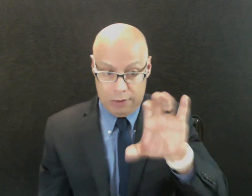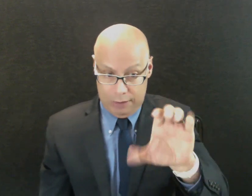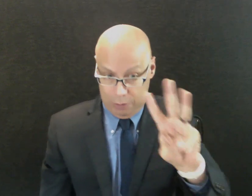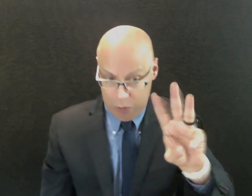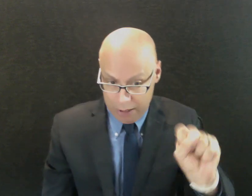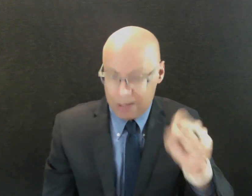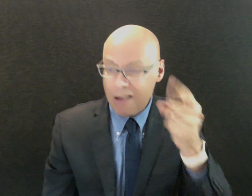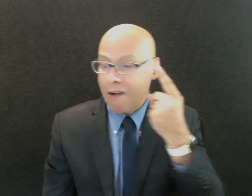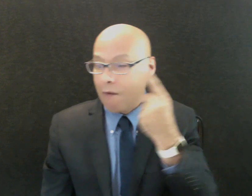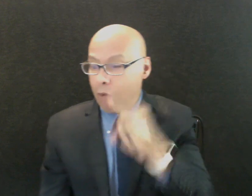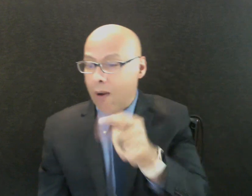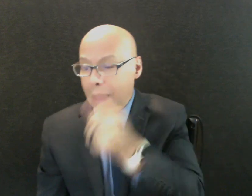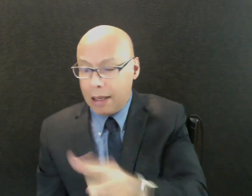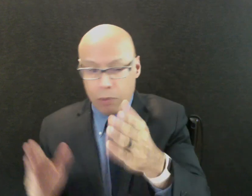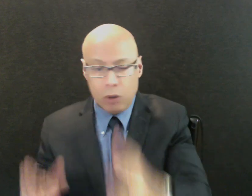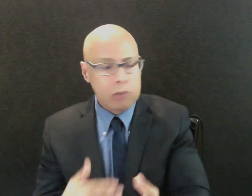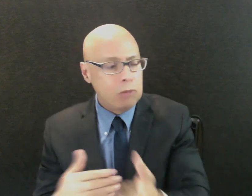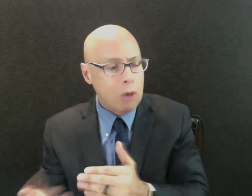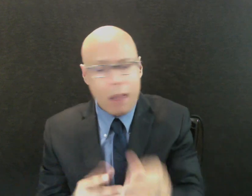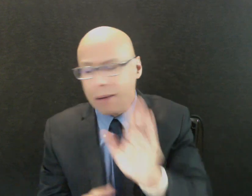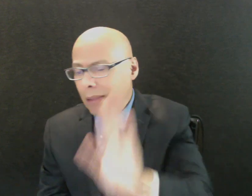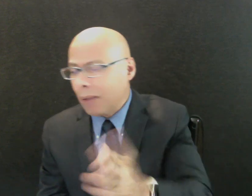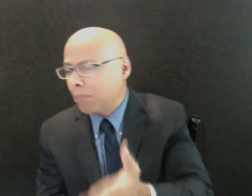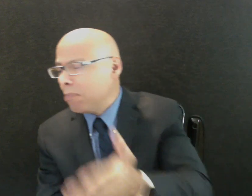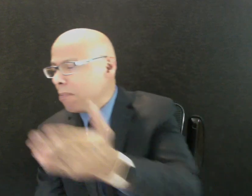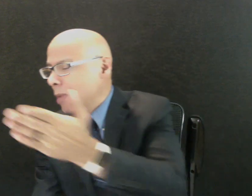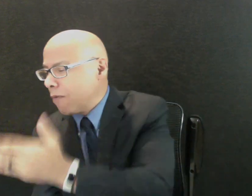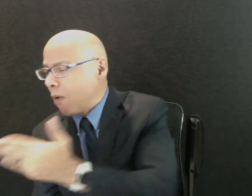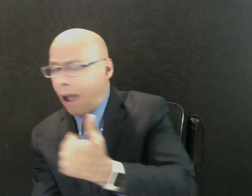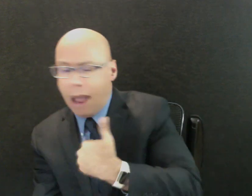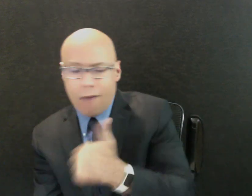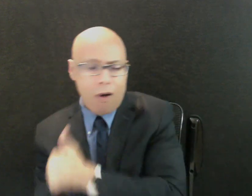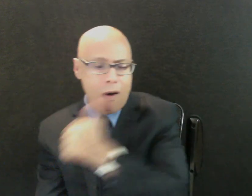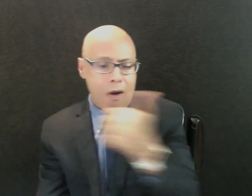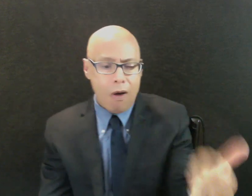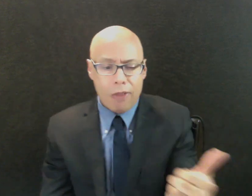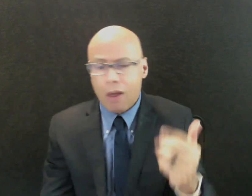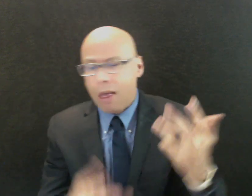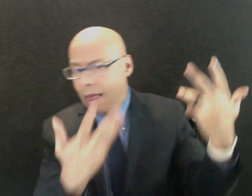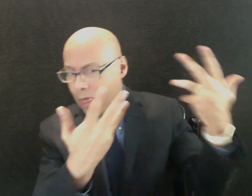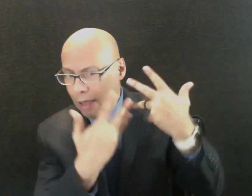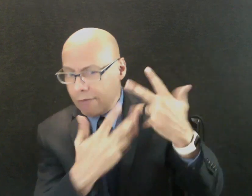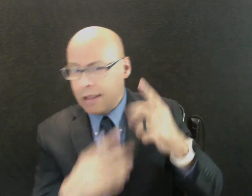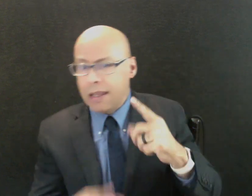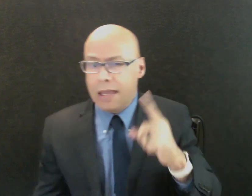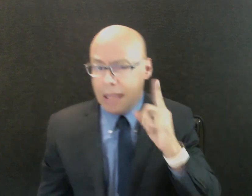residual hearing ability or prior communication method of that individual.